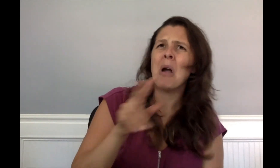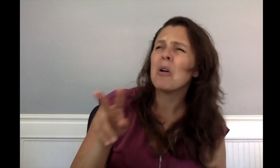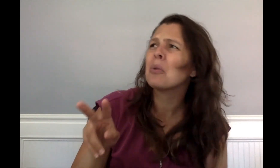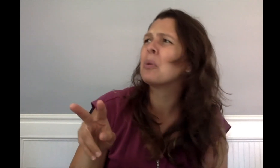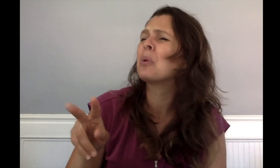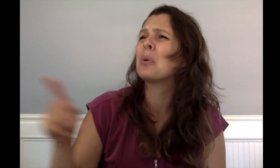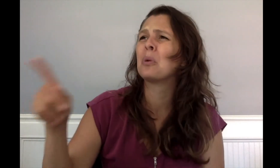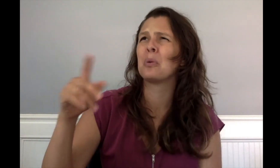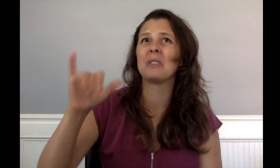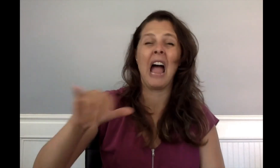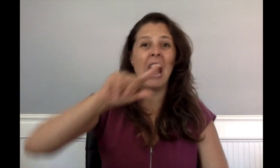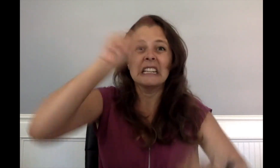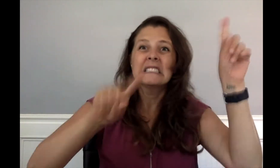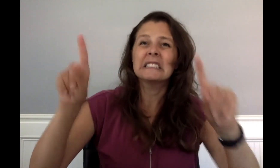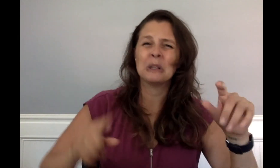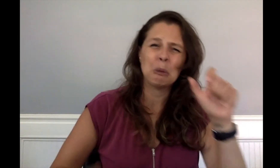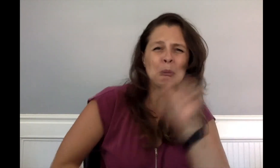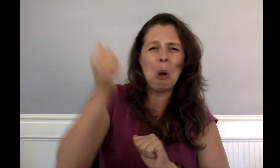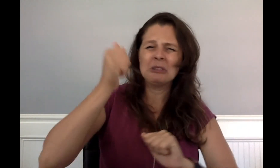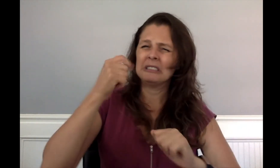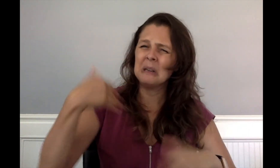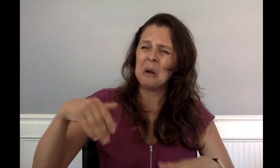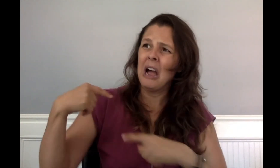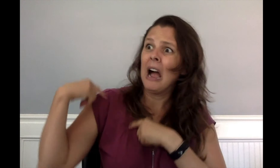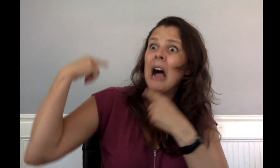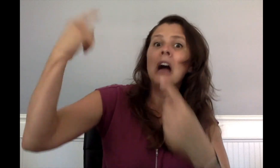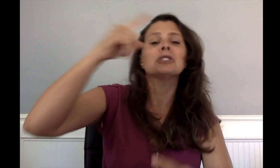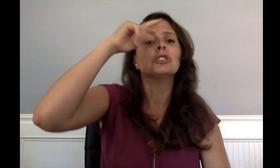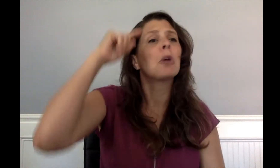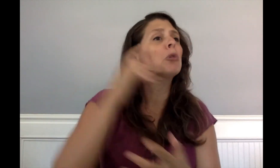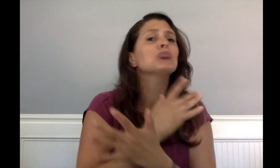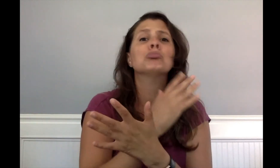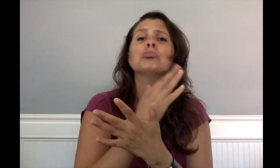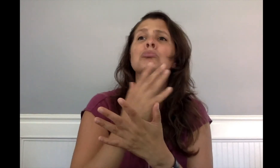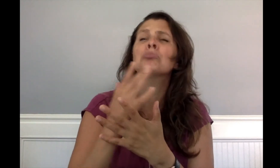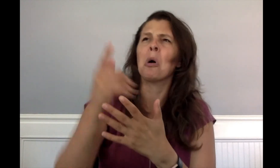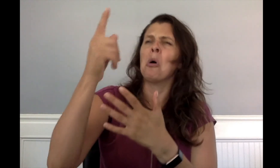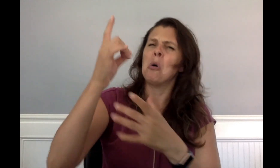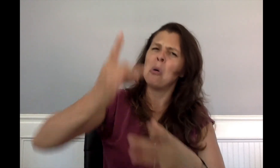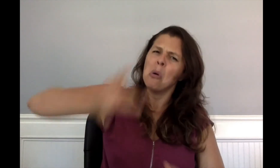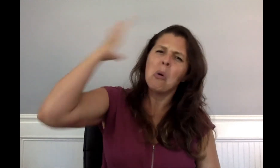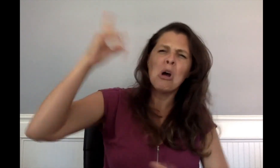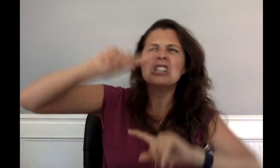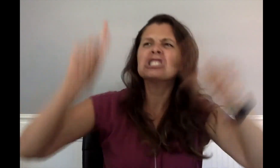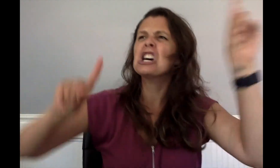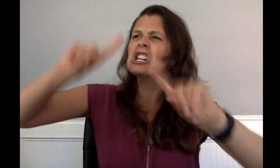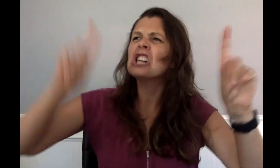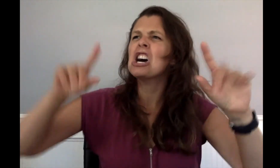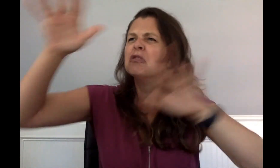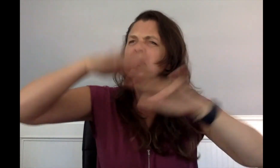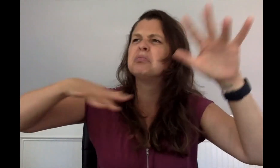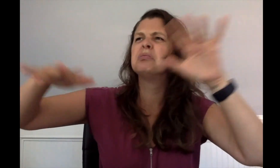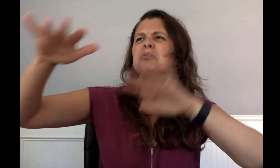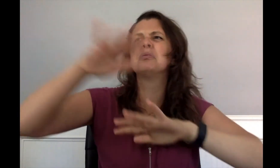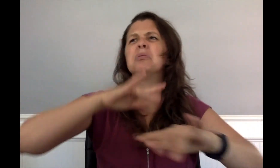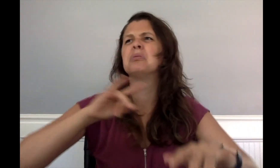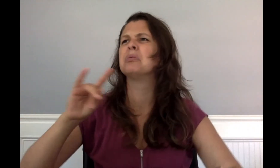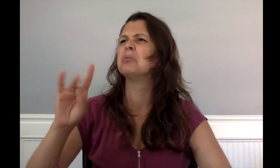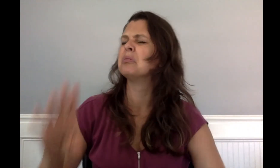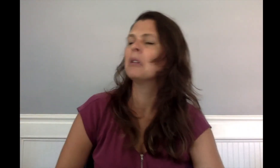"This is the stormiest summer we've ever had,"